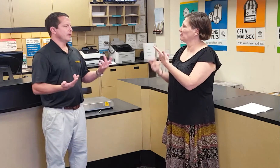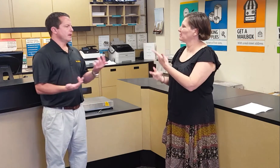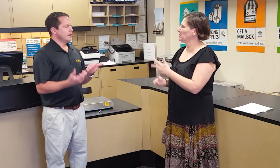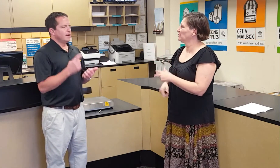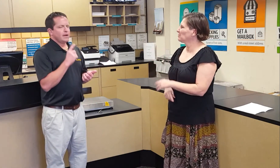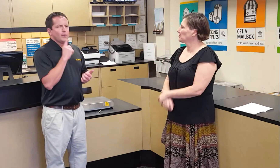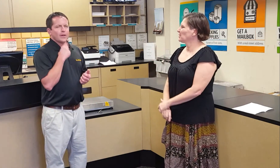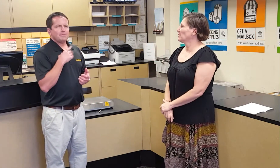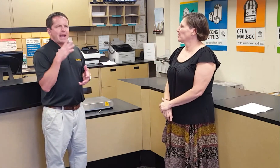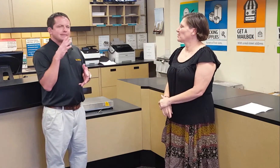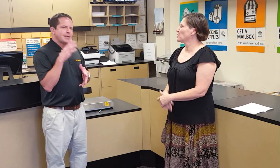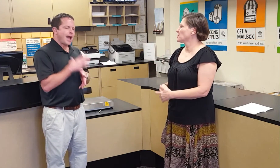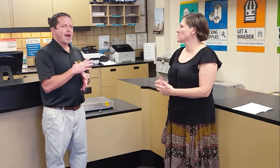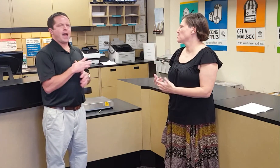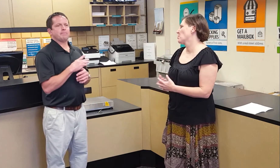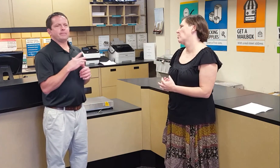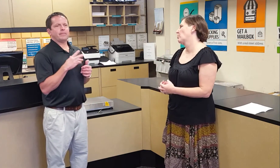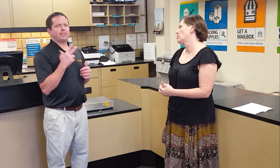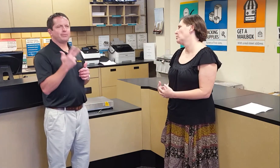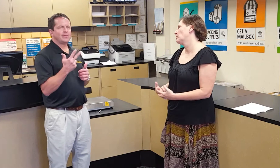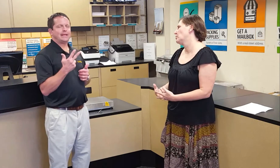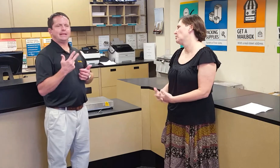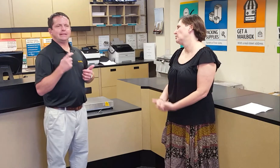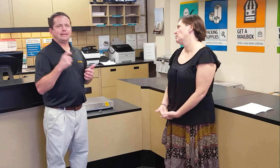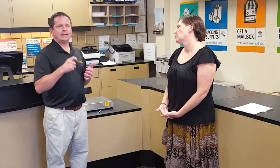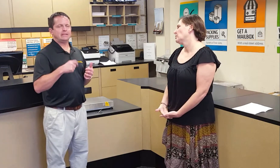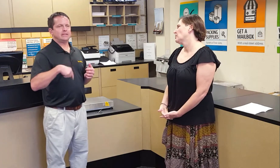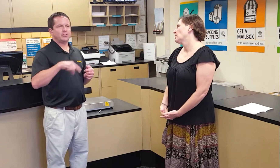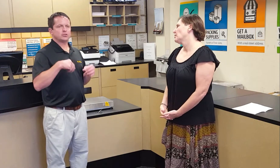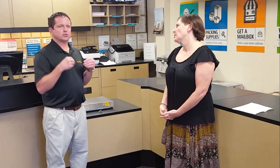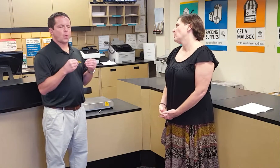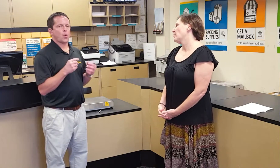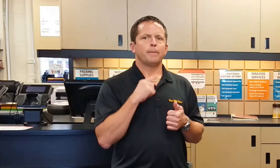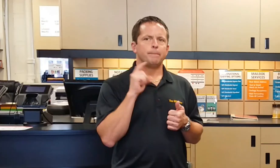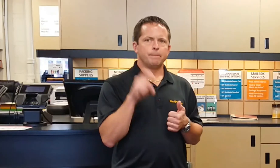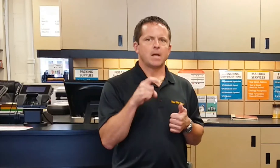Well really the top three things you need is